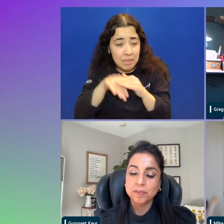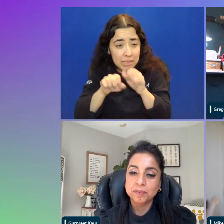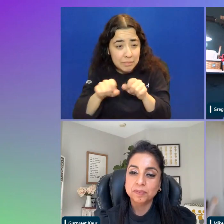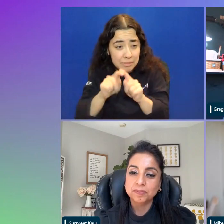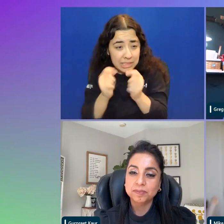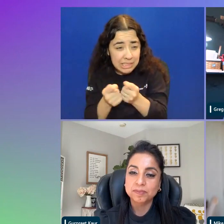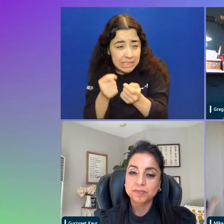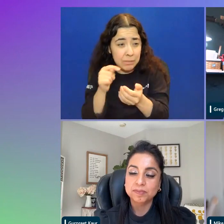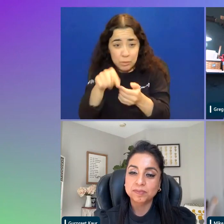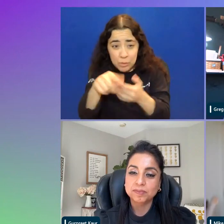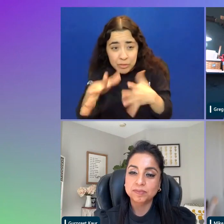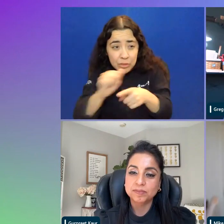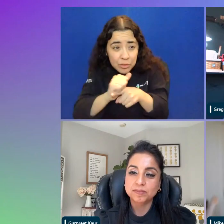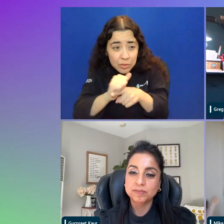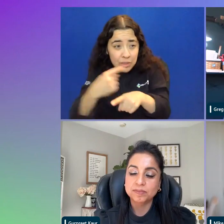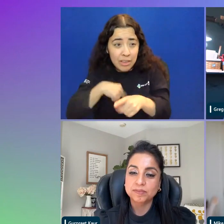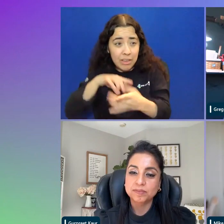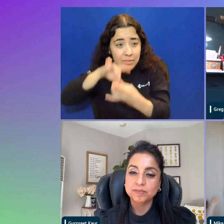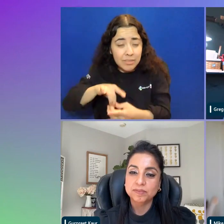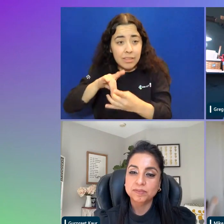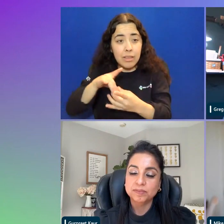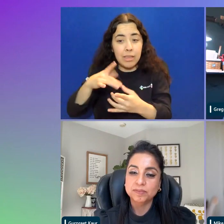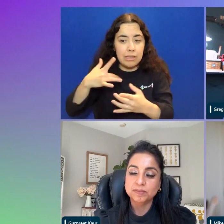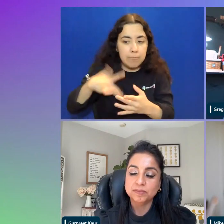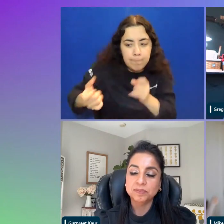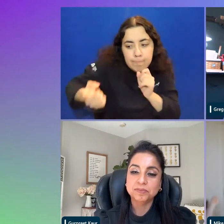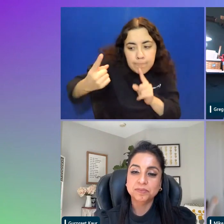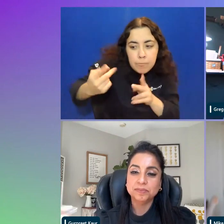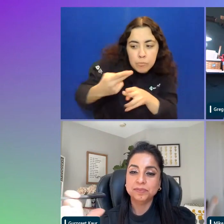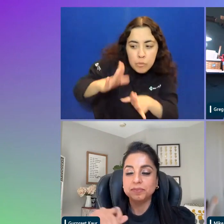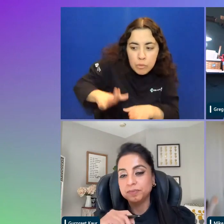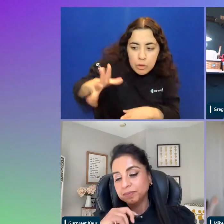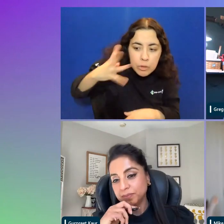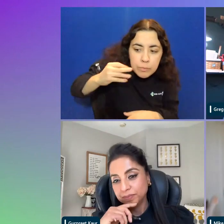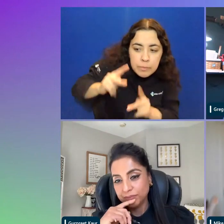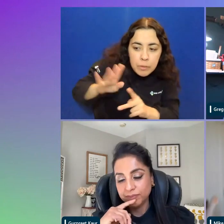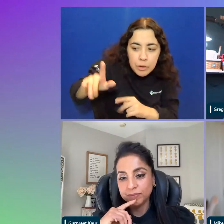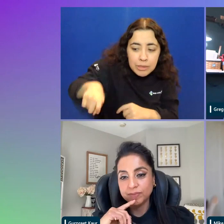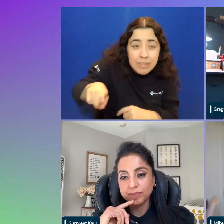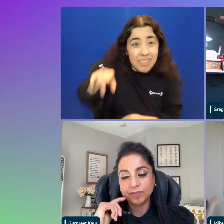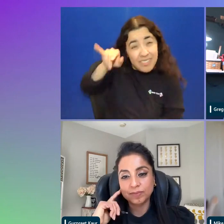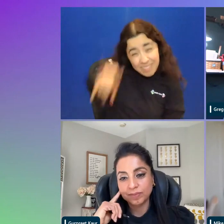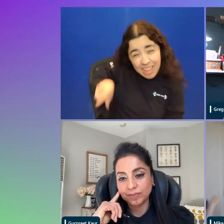had you guys train us on sensitivity to the user experience and people's needs, he goes that team was so good at